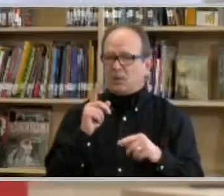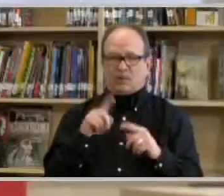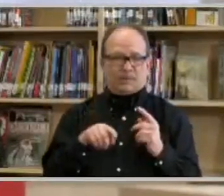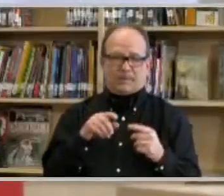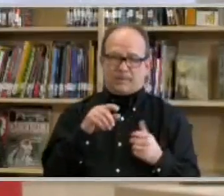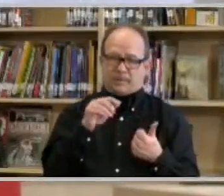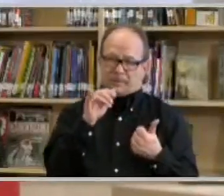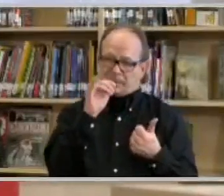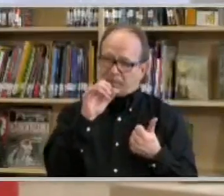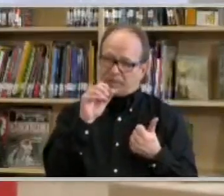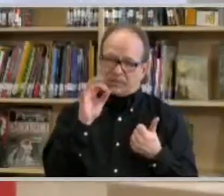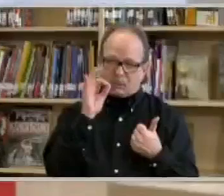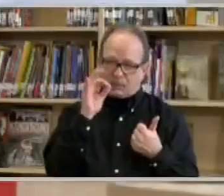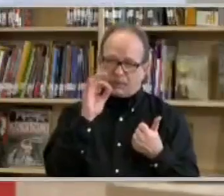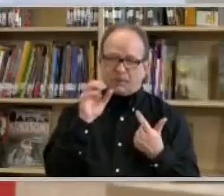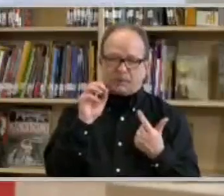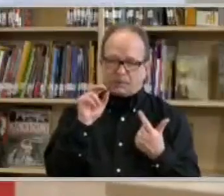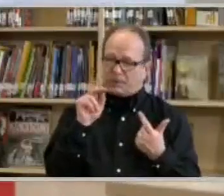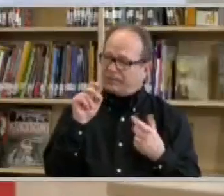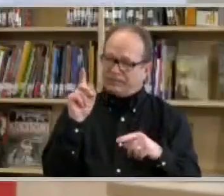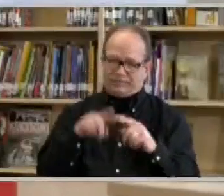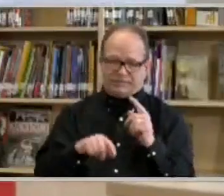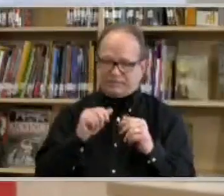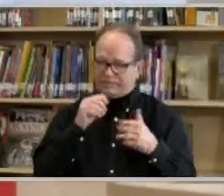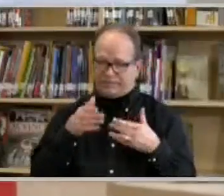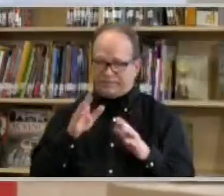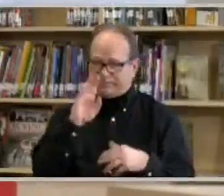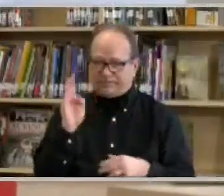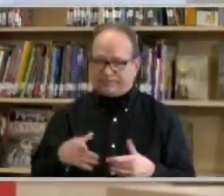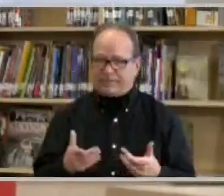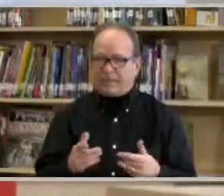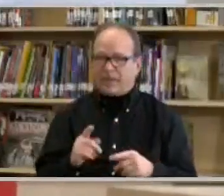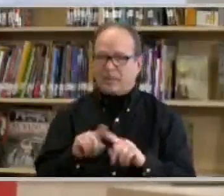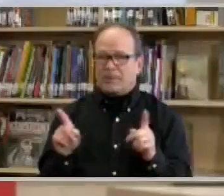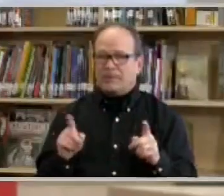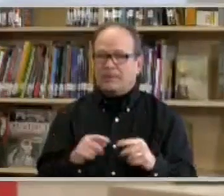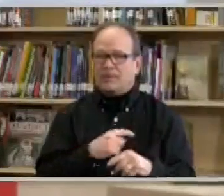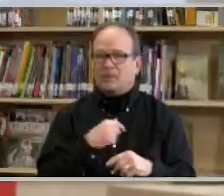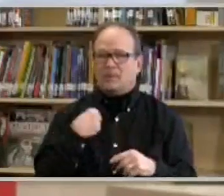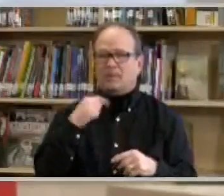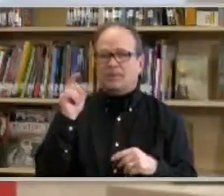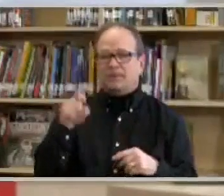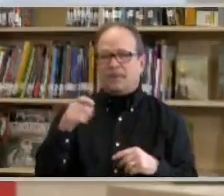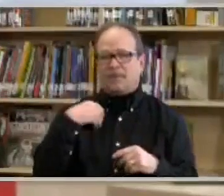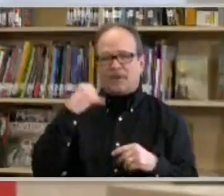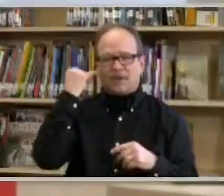CAN GO SMOKE AND DRINK AND HANG OUT WITH YOUR FRIENDS, RIGHT?